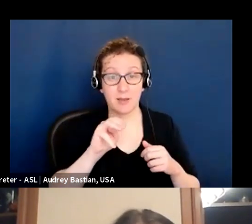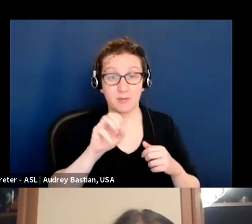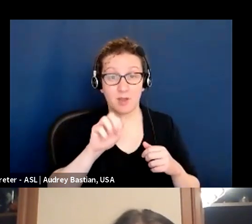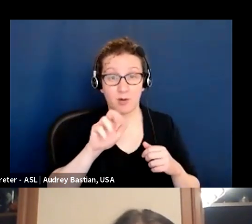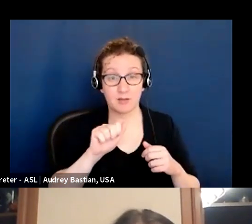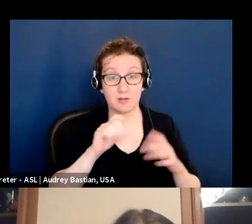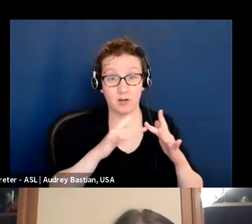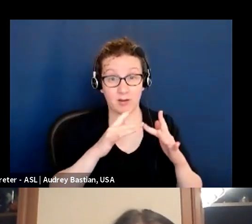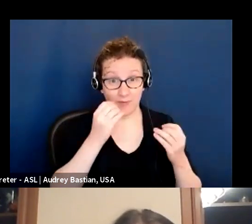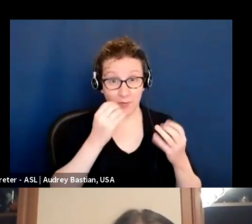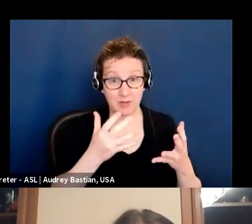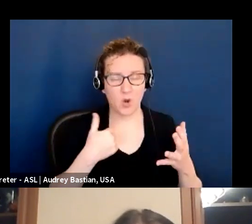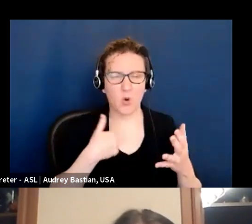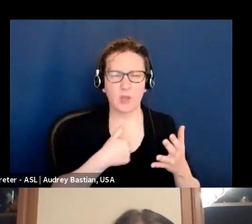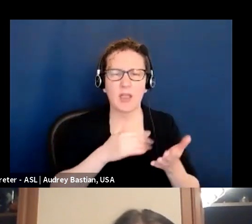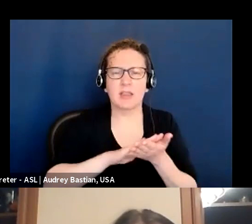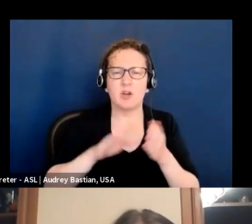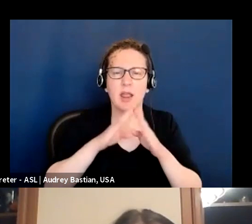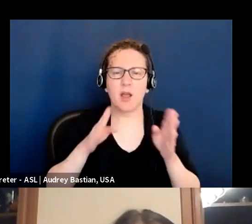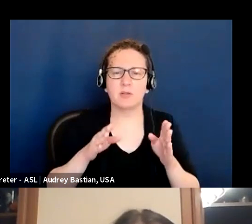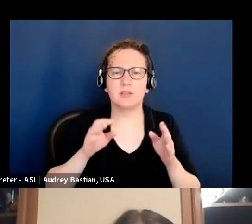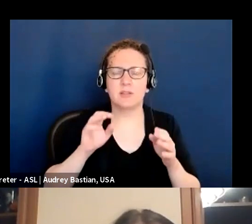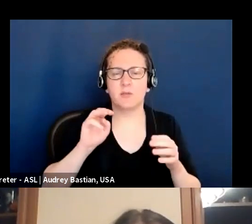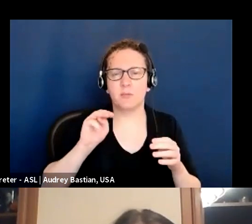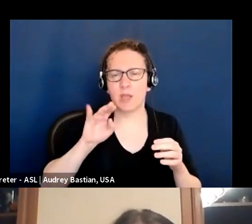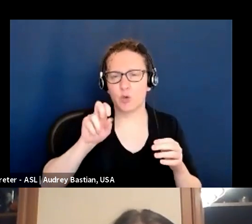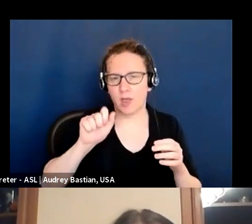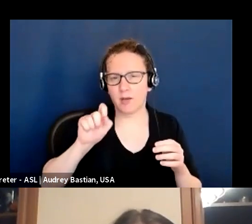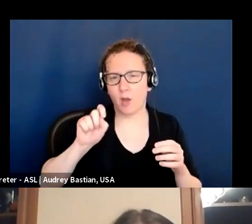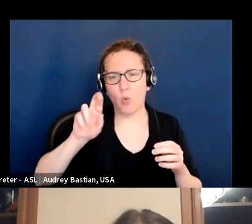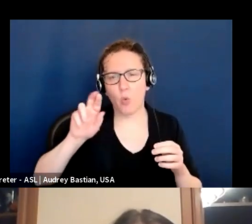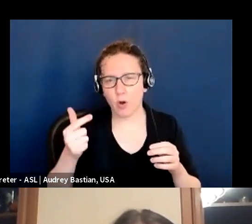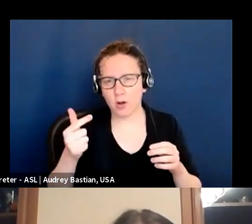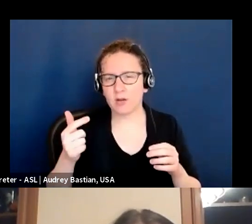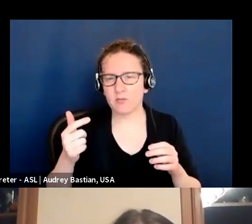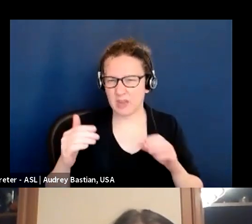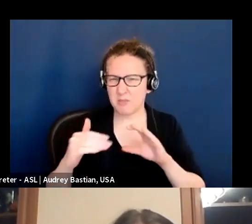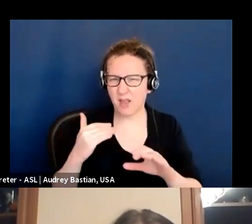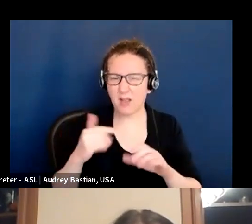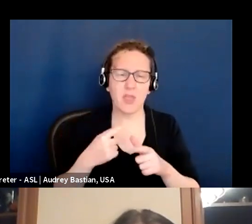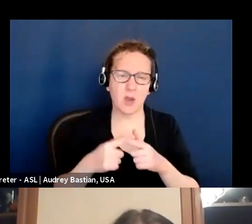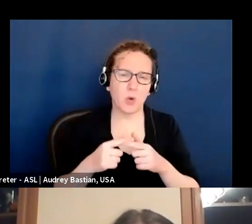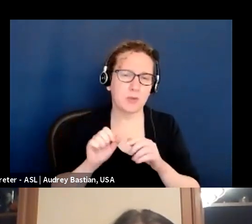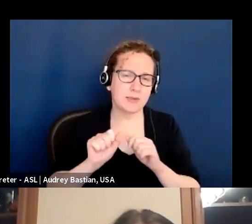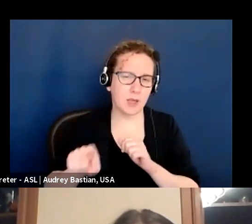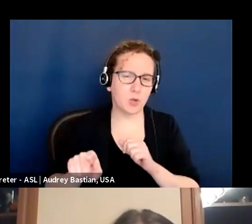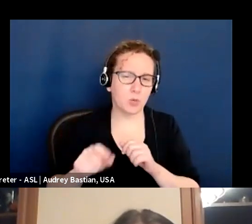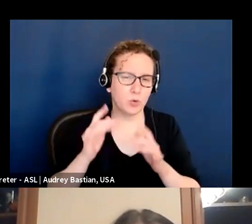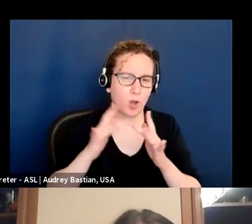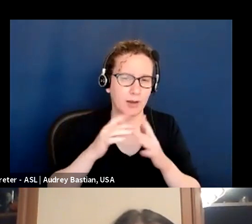clearinghouse@miusa.org. And we can help you. >> LIGIA: There's some of us that